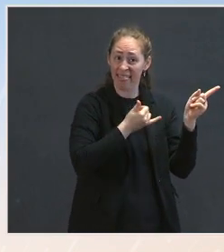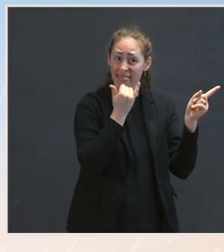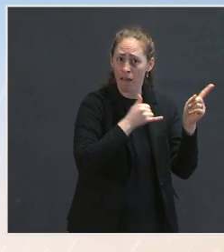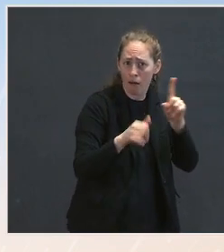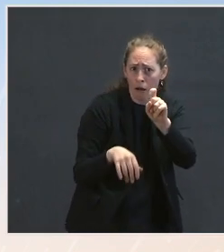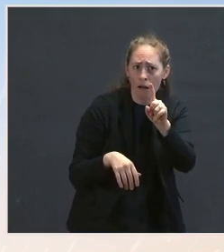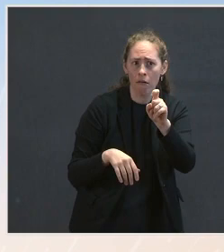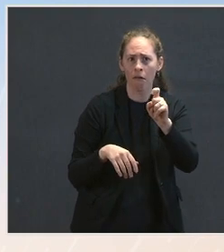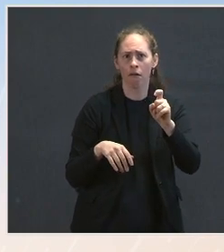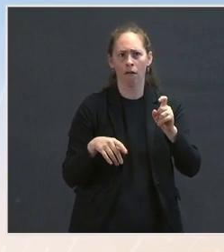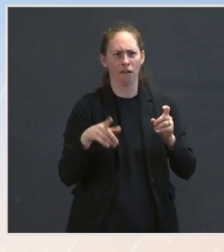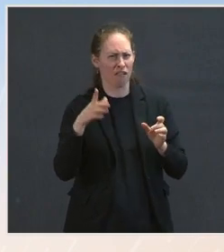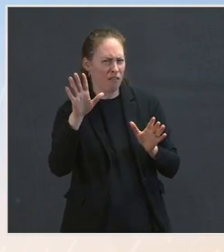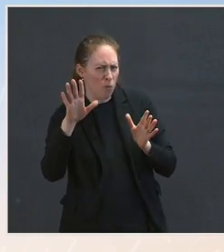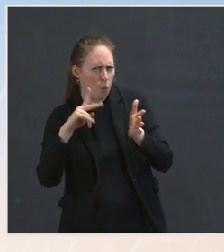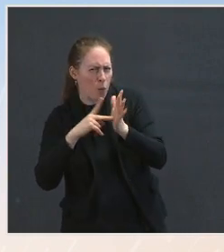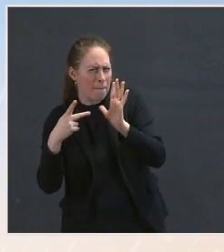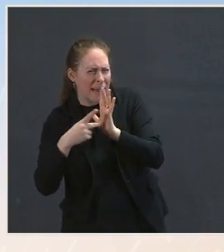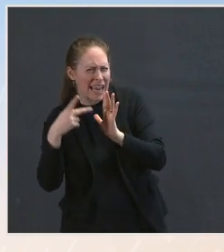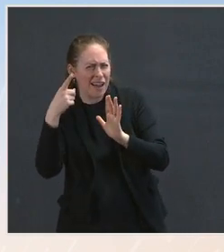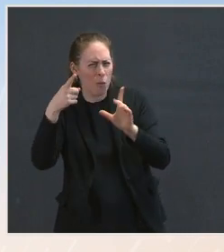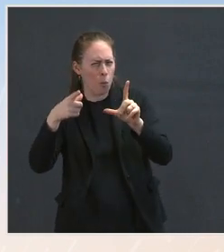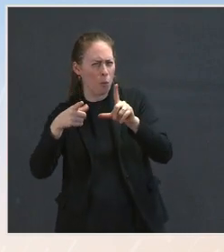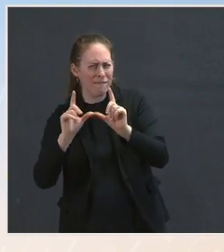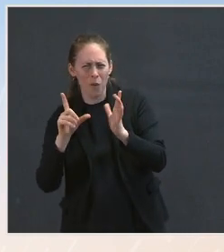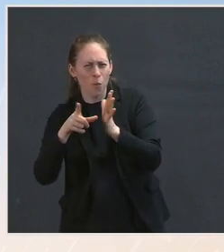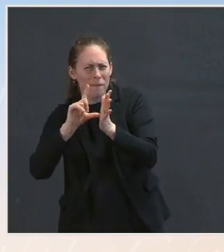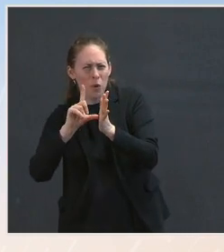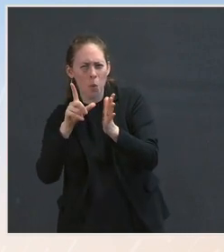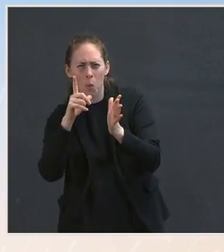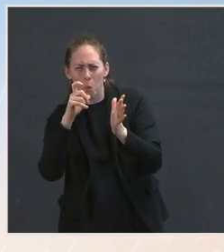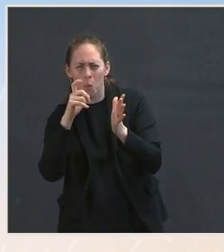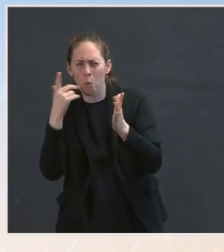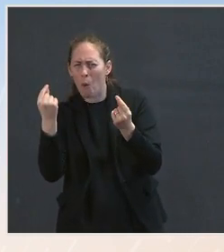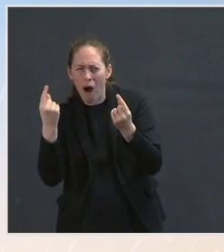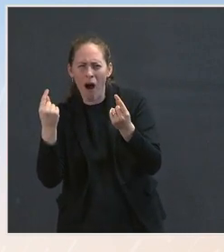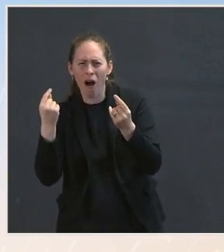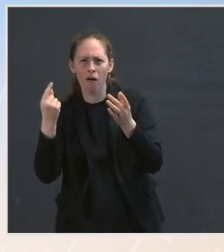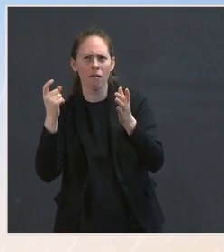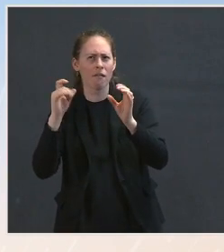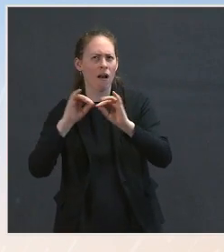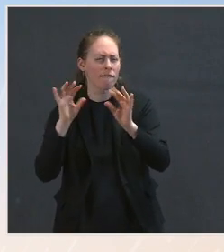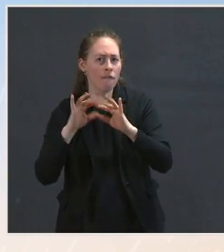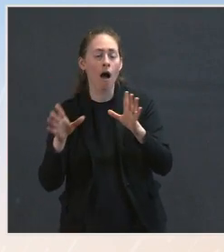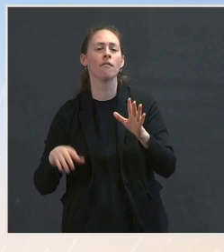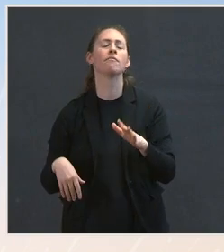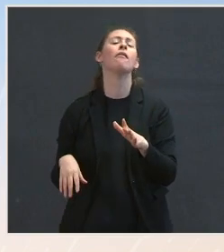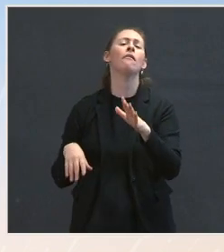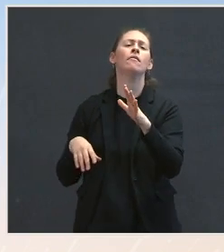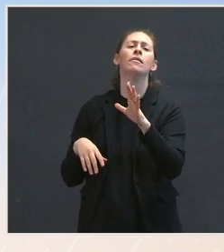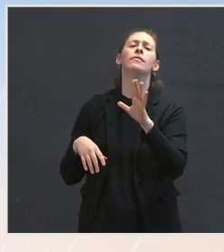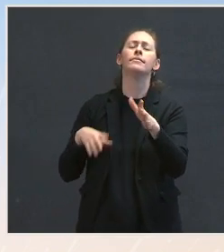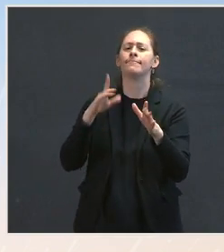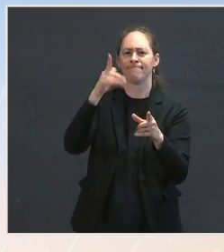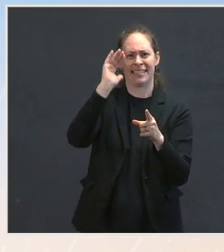The Press: Secret Service. I mean, Mike Pence and his family were at Capitol Hill that day. Clearly, there was intelligence out there